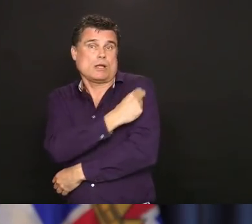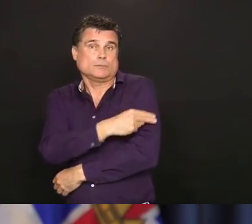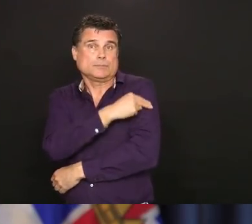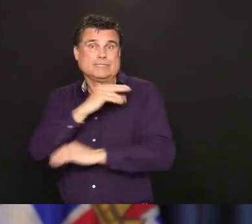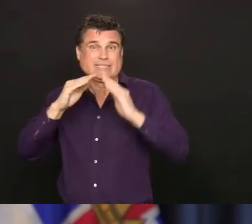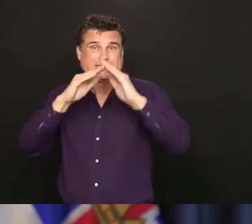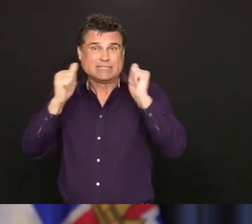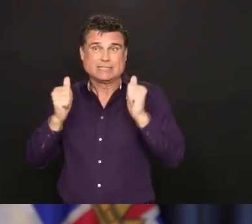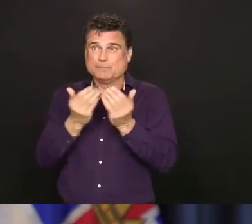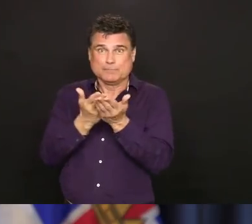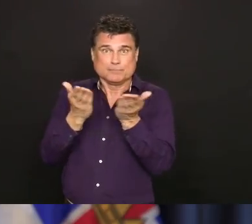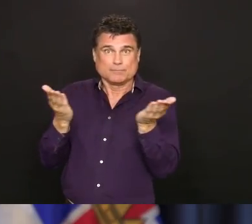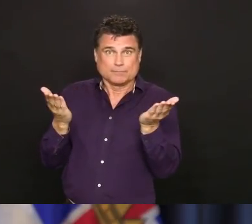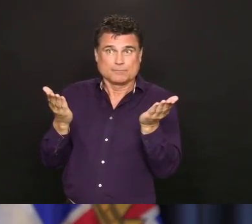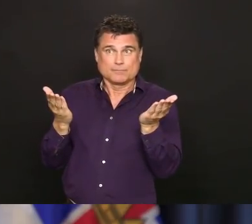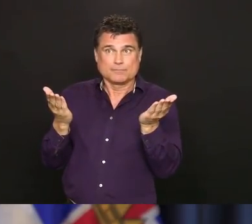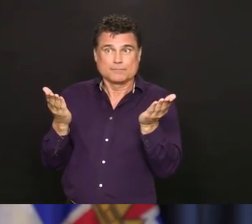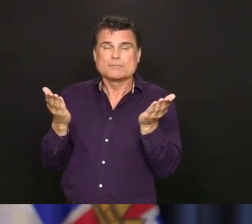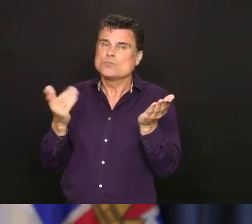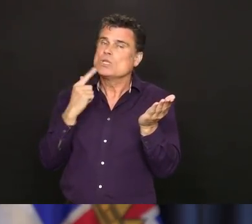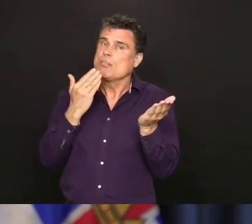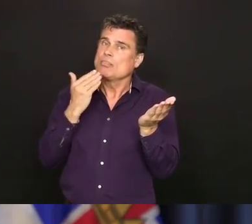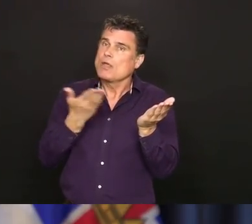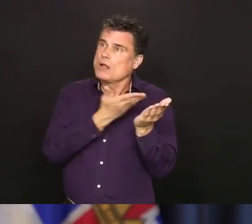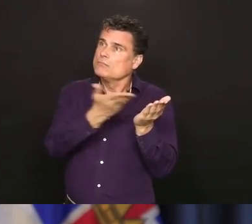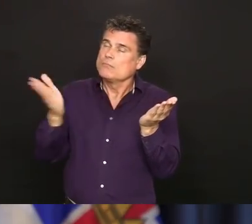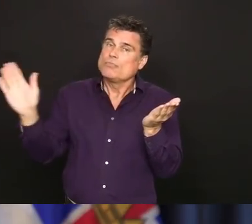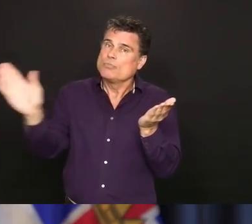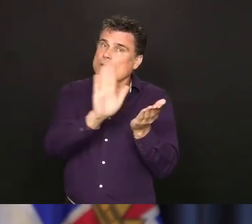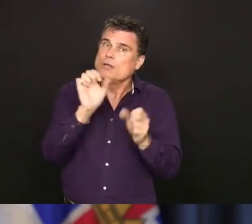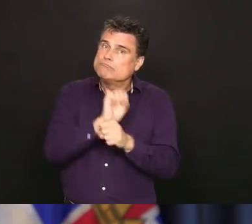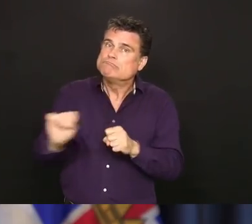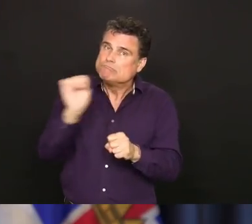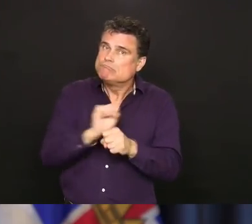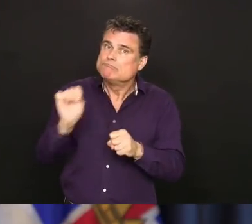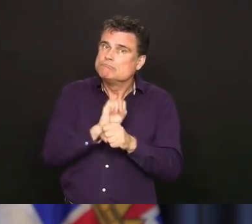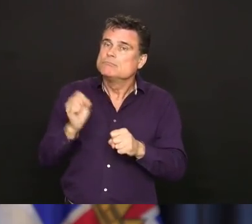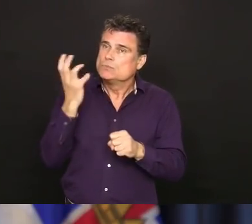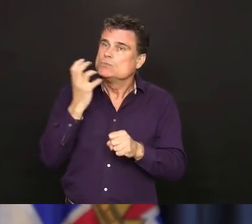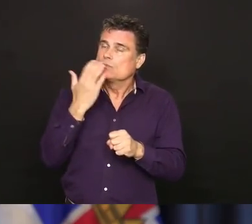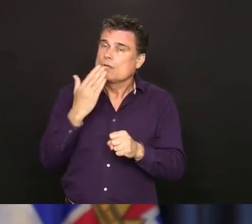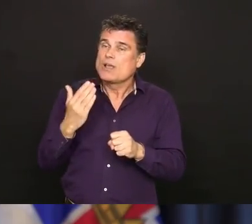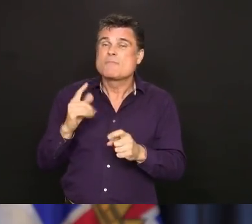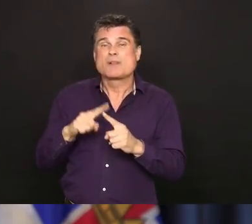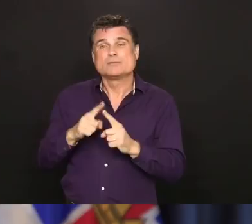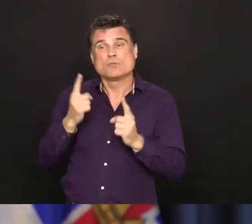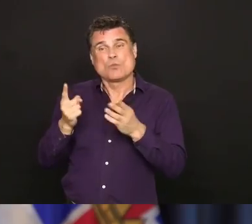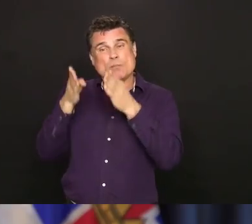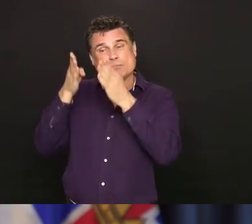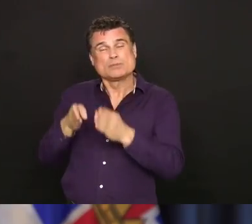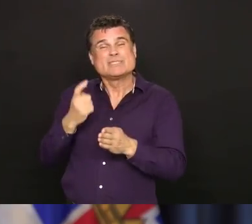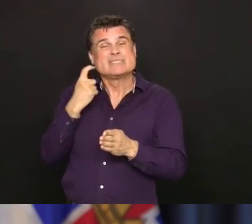died in the last 24 hours as a result of COVID-19. It is a very difficult thing in